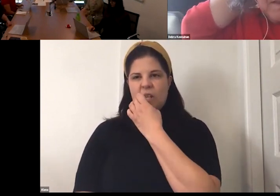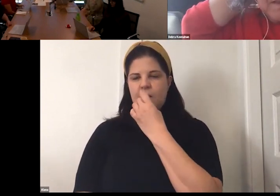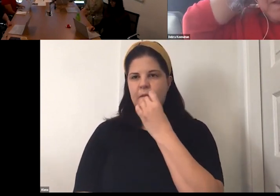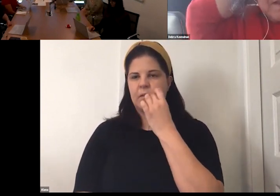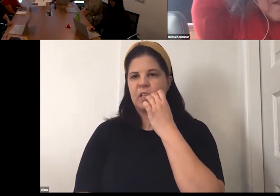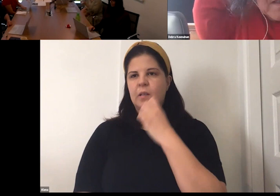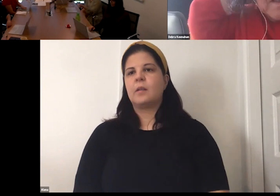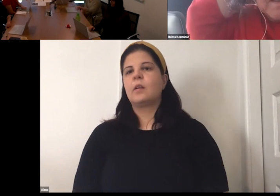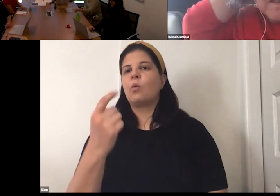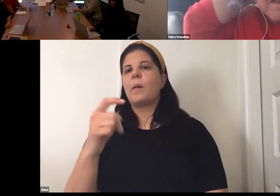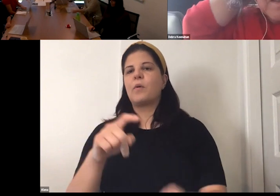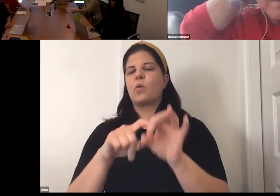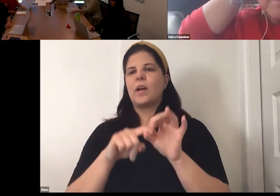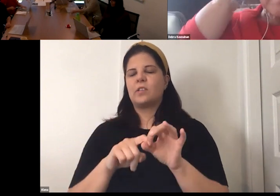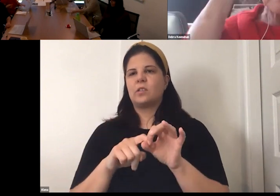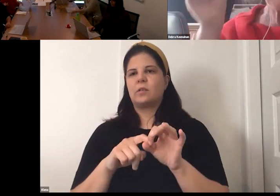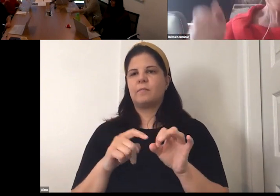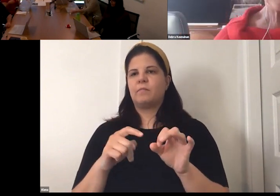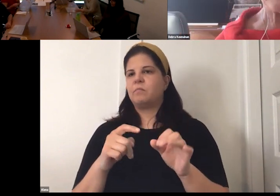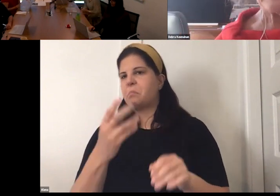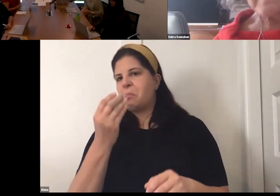We've got one question from an anonymous attendee.